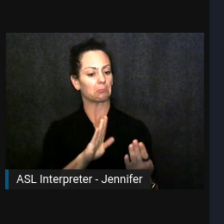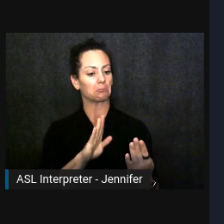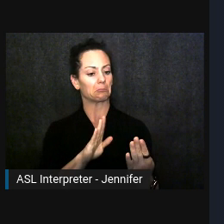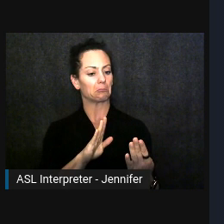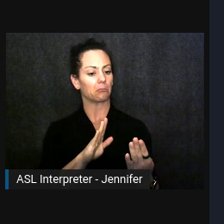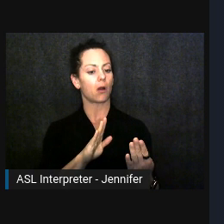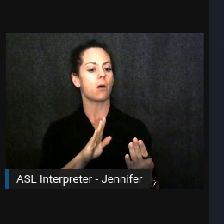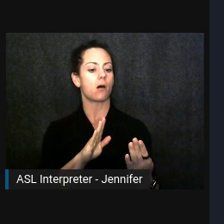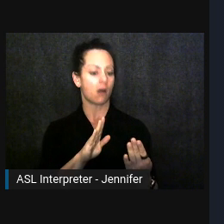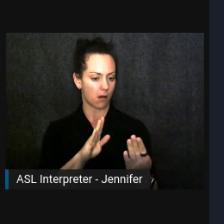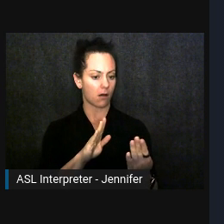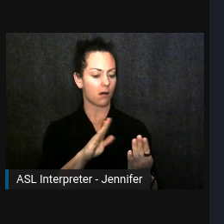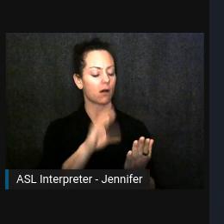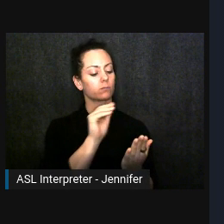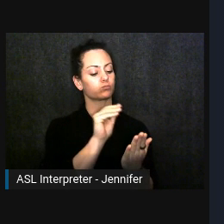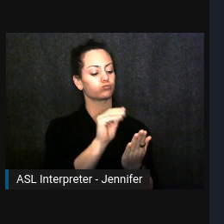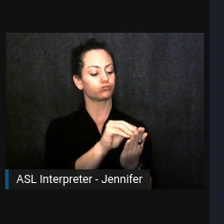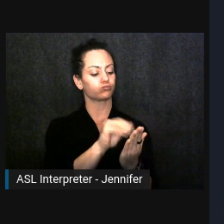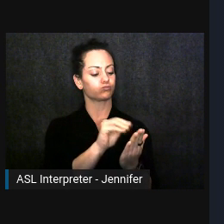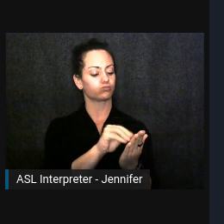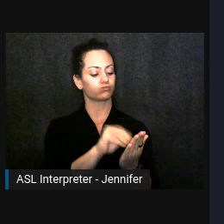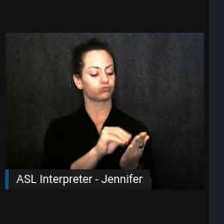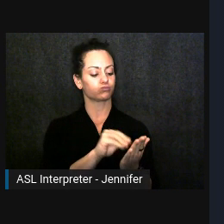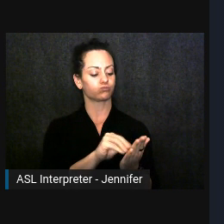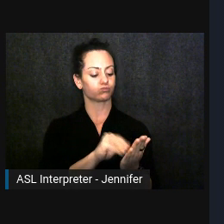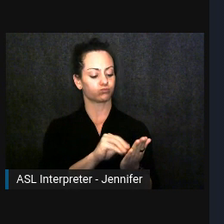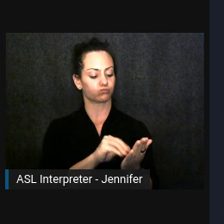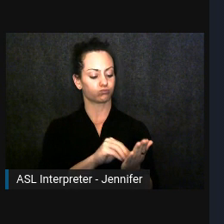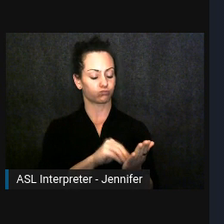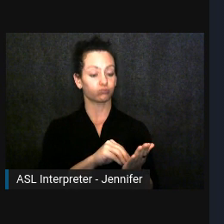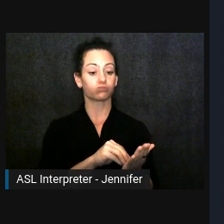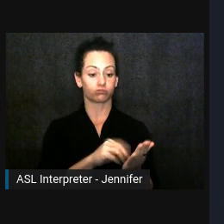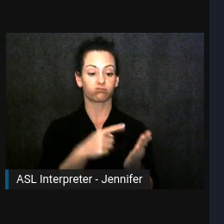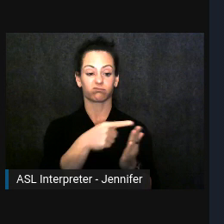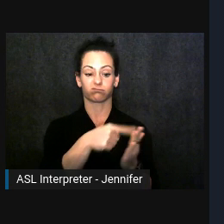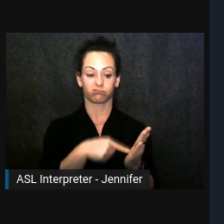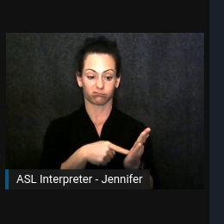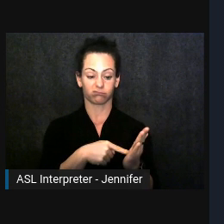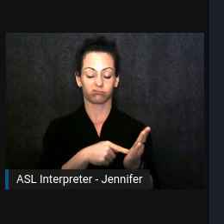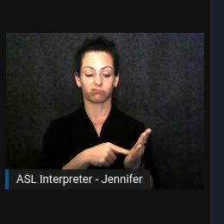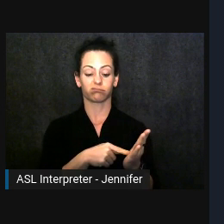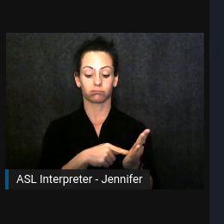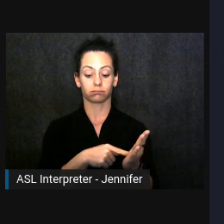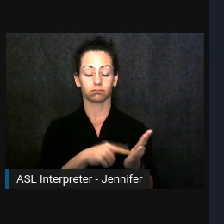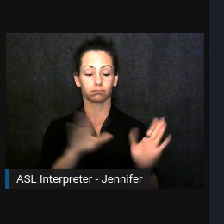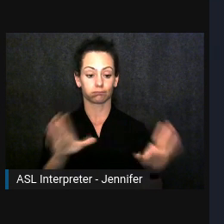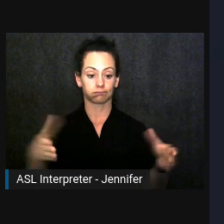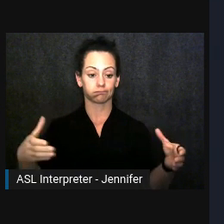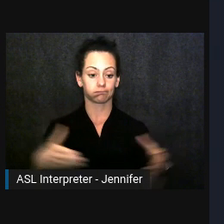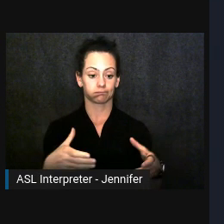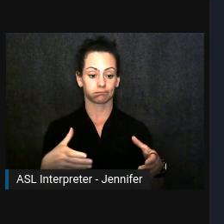as a team and there were some issues that were fairly black-and-white like color contrast.